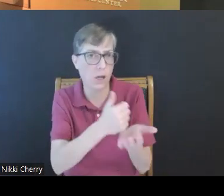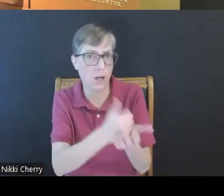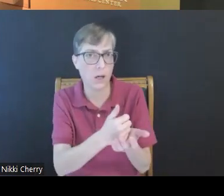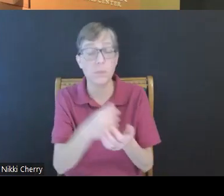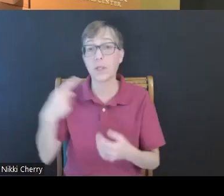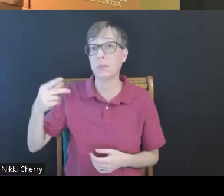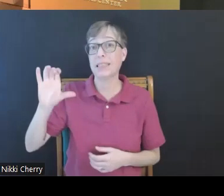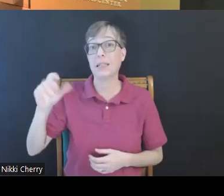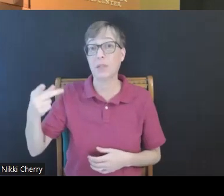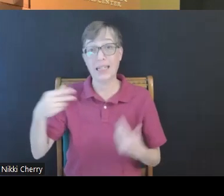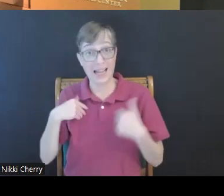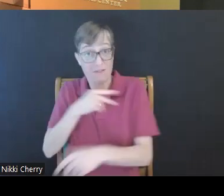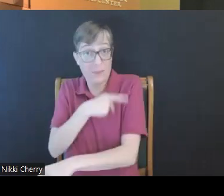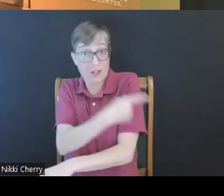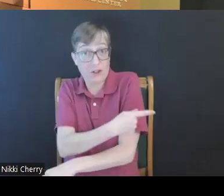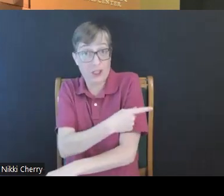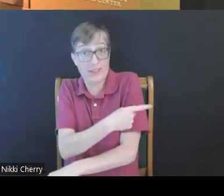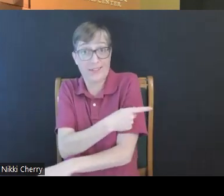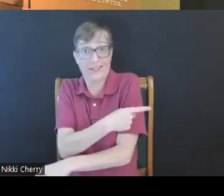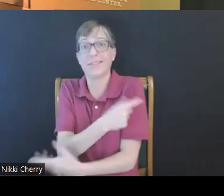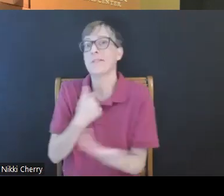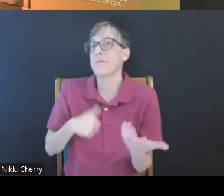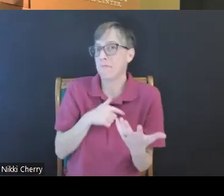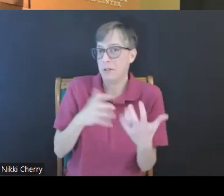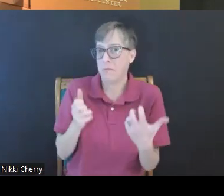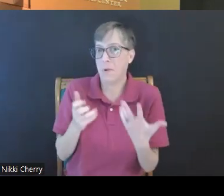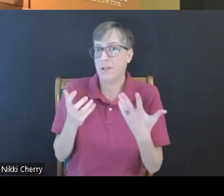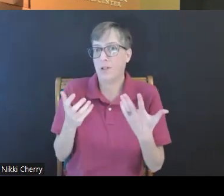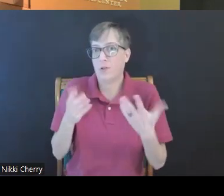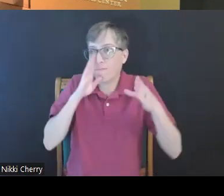collaborative care comes about and uh many of you know this some of you are practicing collaborative